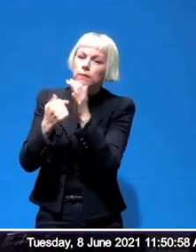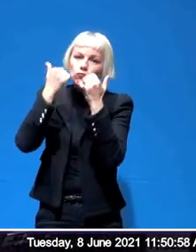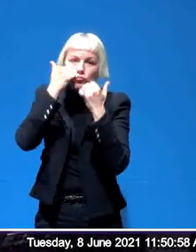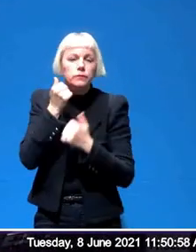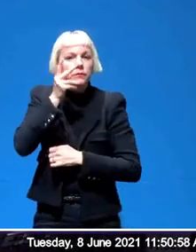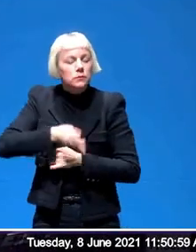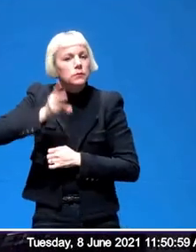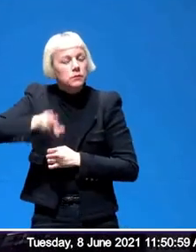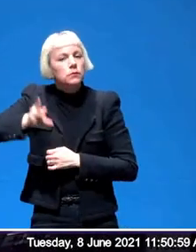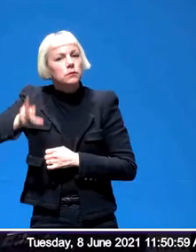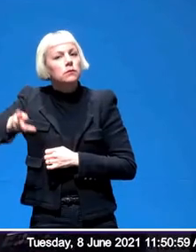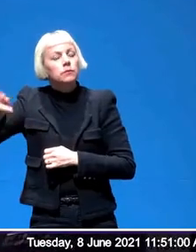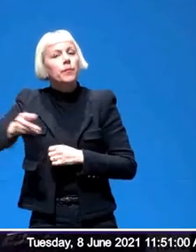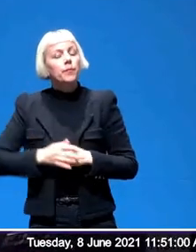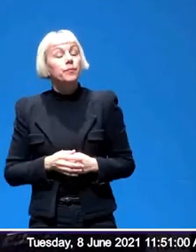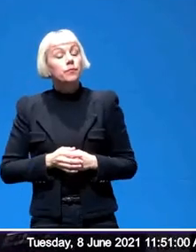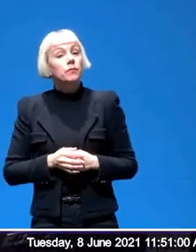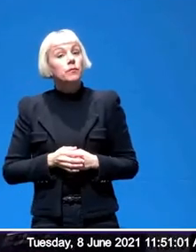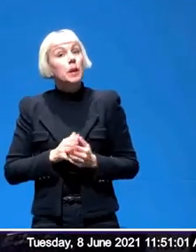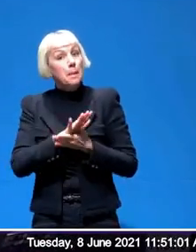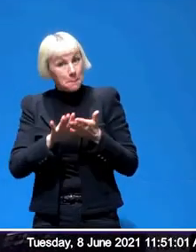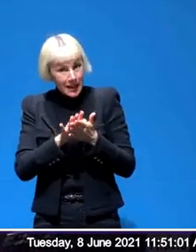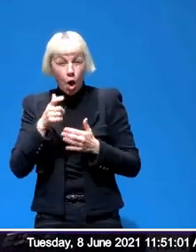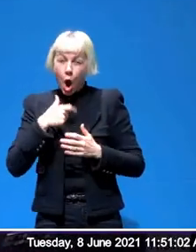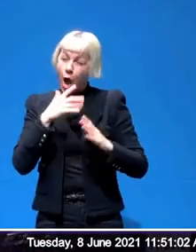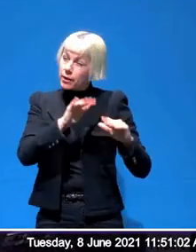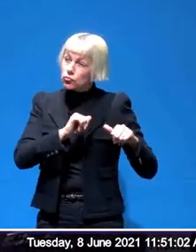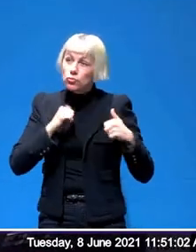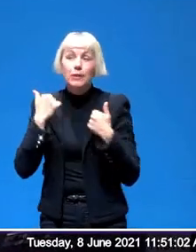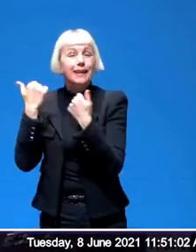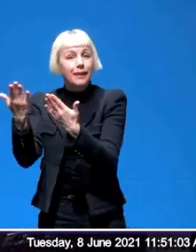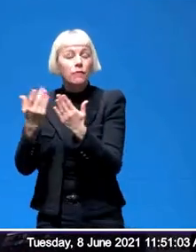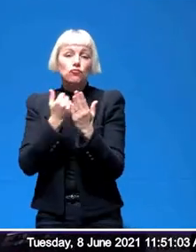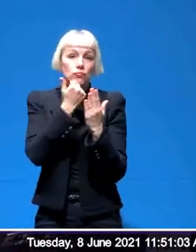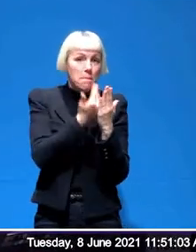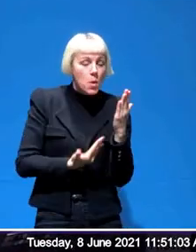This process required that I provide up-to-date reports that provided